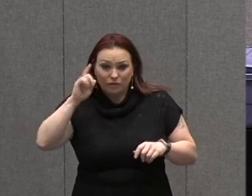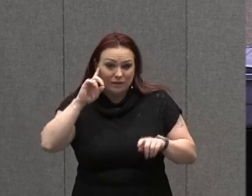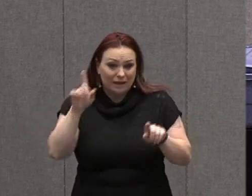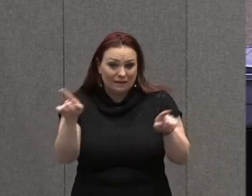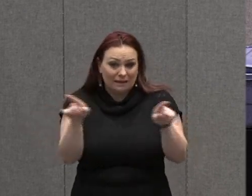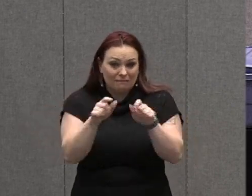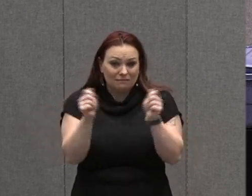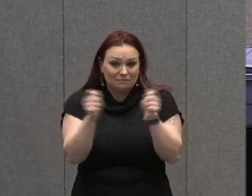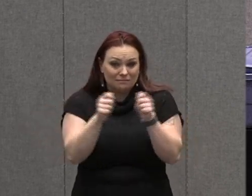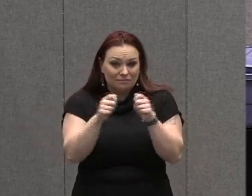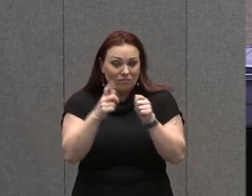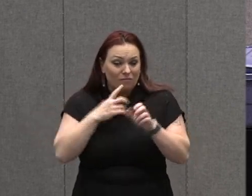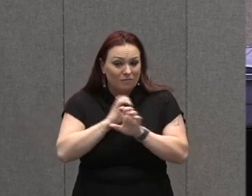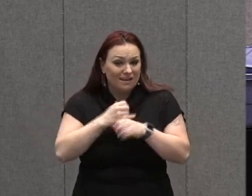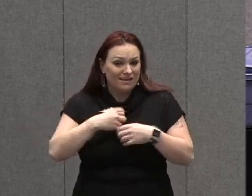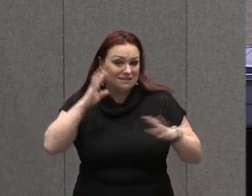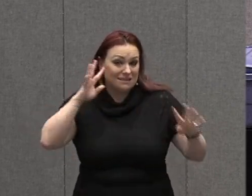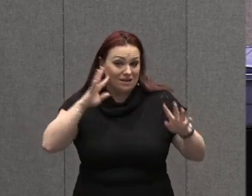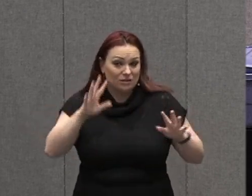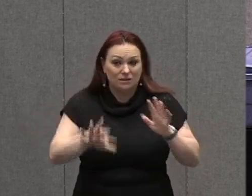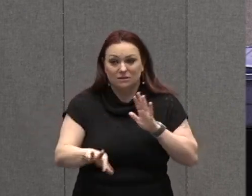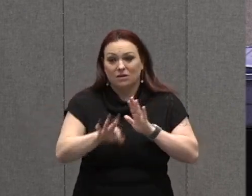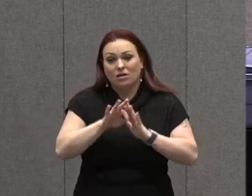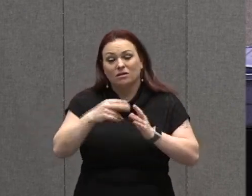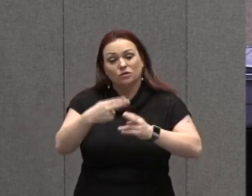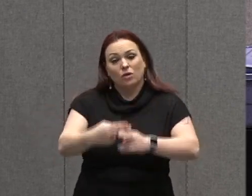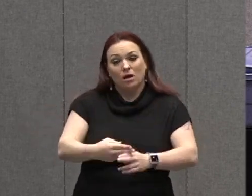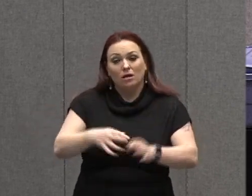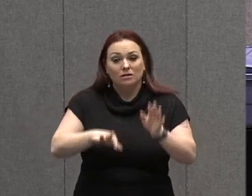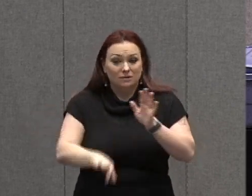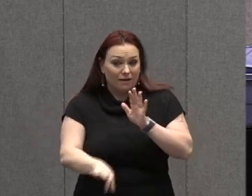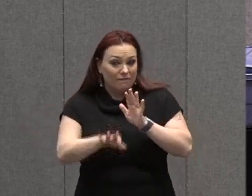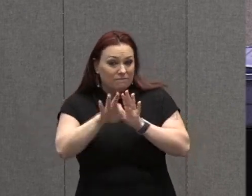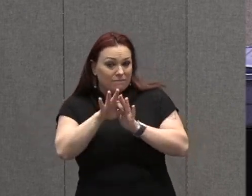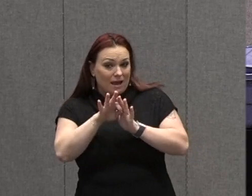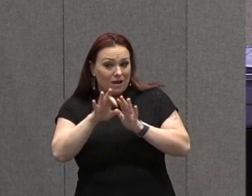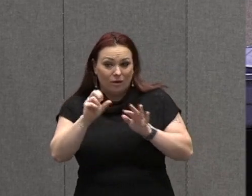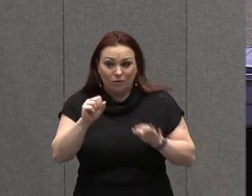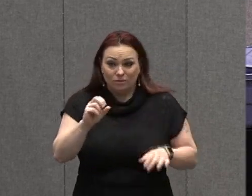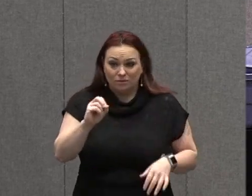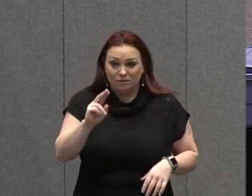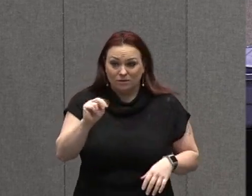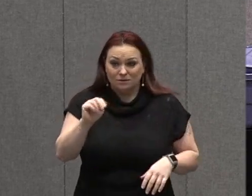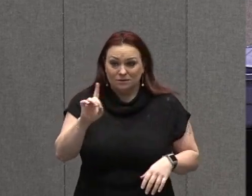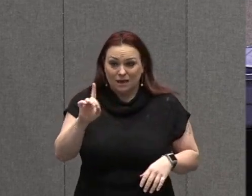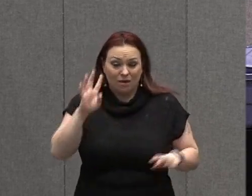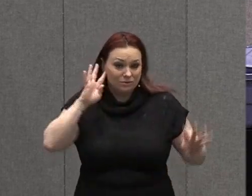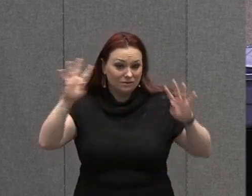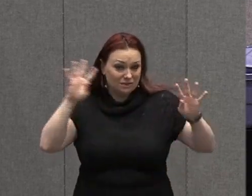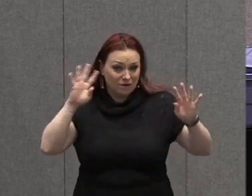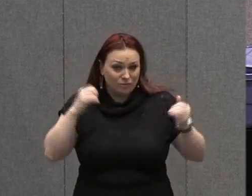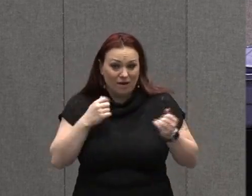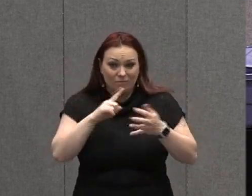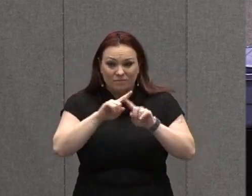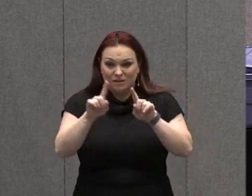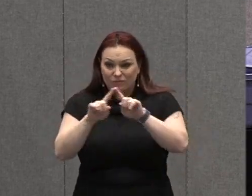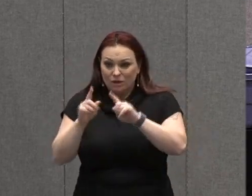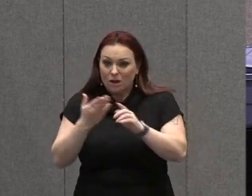It's a found sound, and I can do all sorts of things with it Muy bien! - Exactly! So we have a lot of objects here that maybe you have at home too.